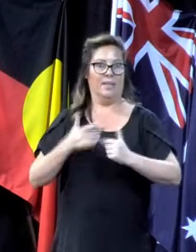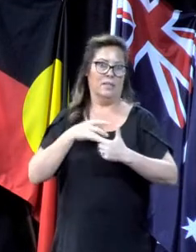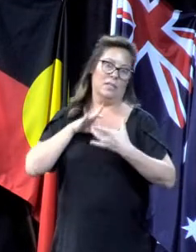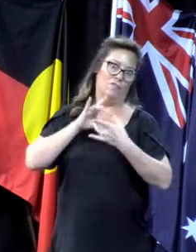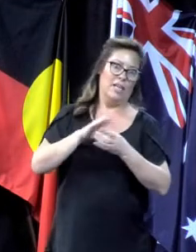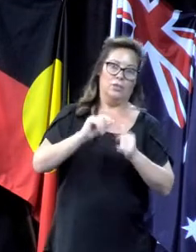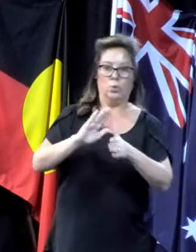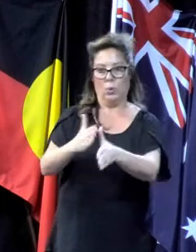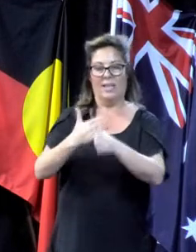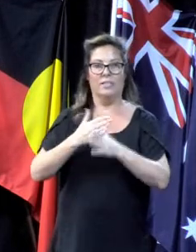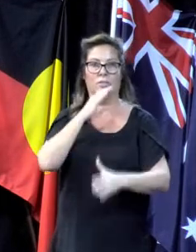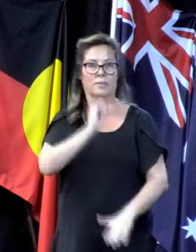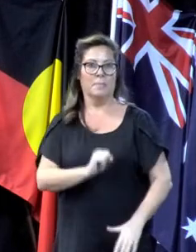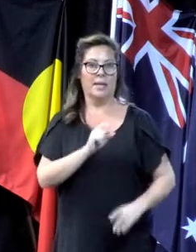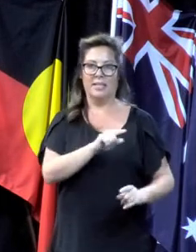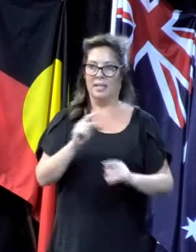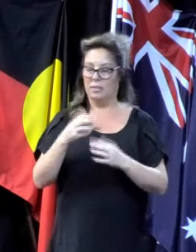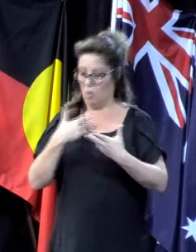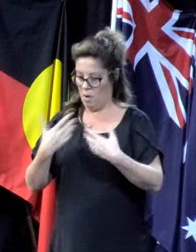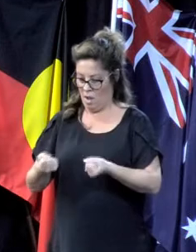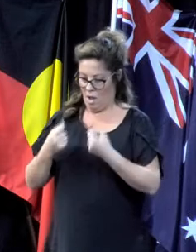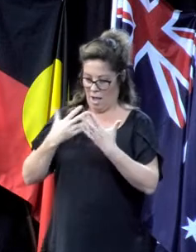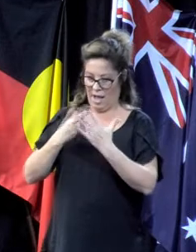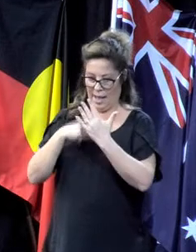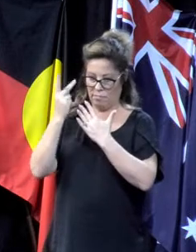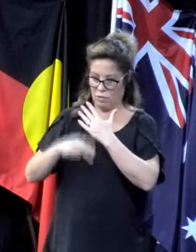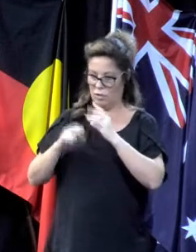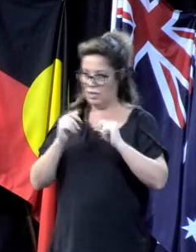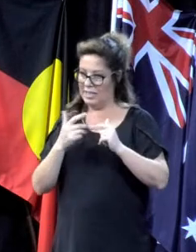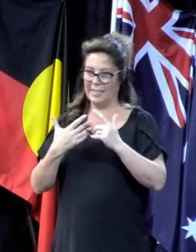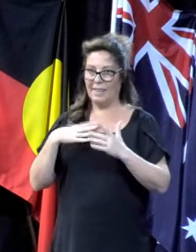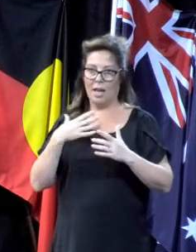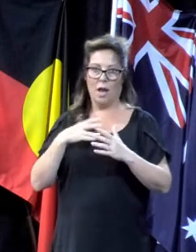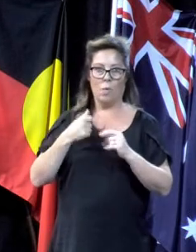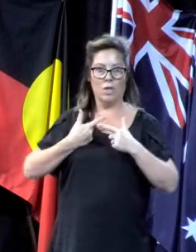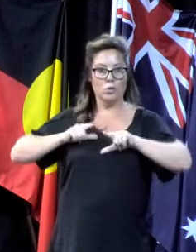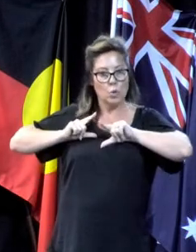on a project to track their pathways and see if we could do